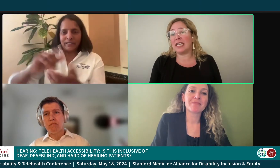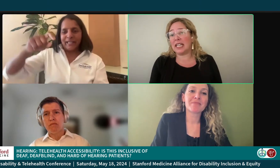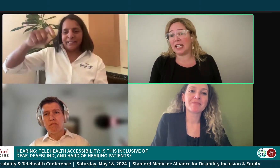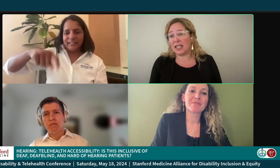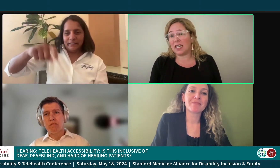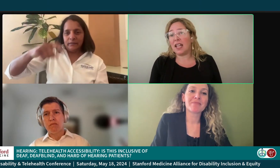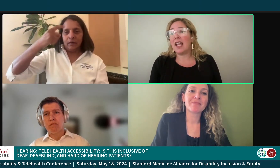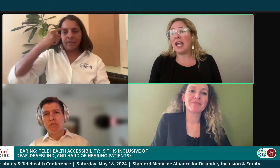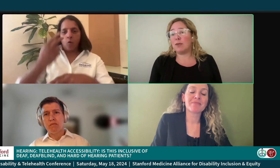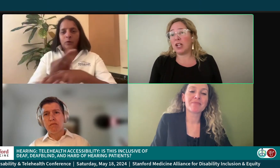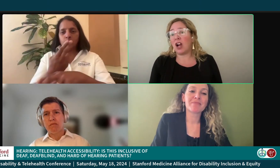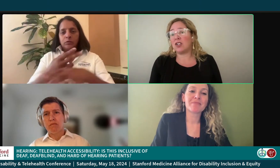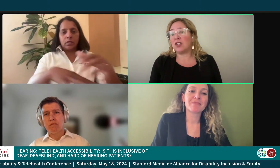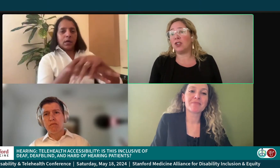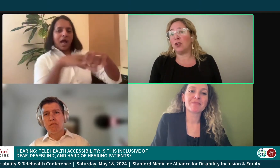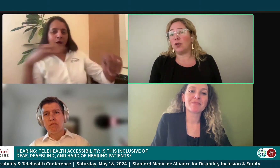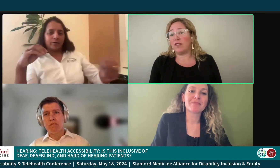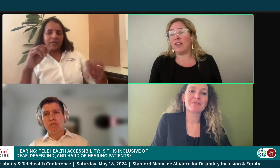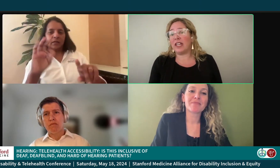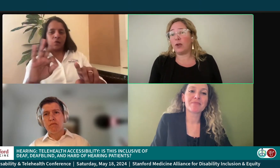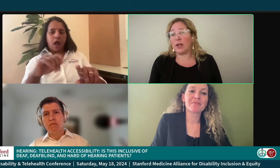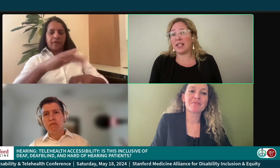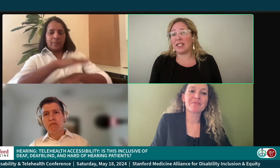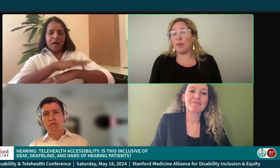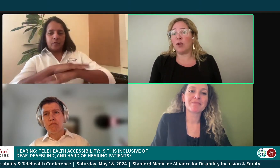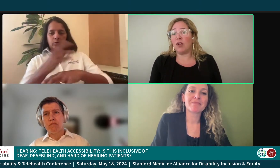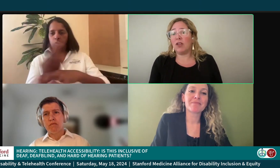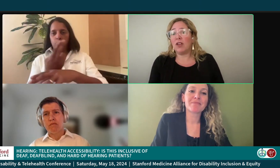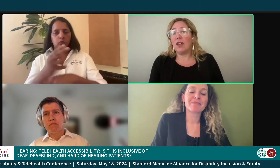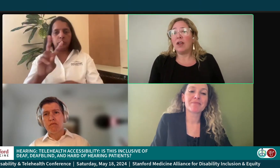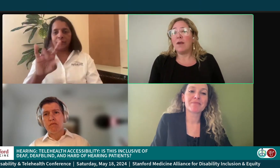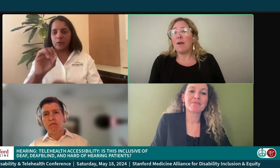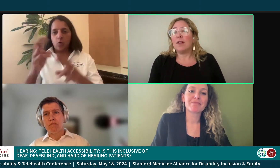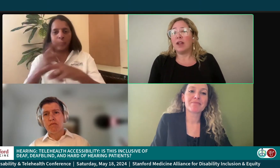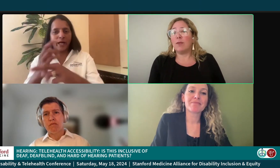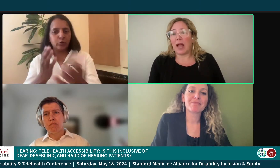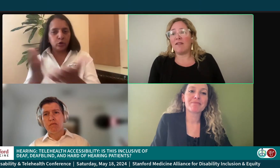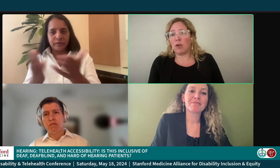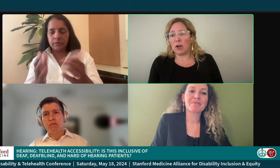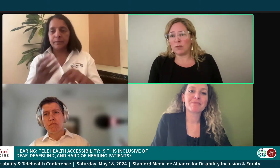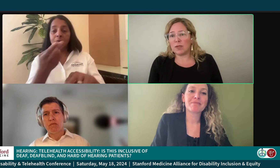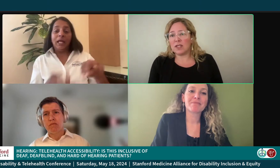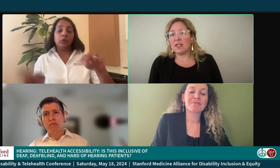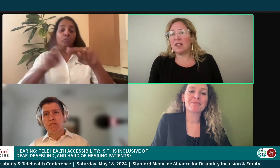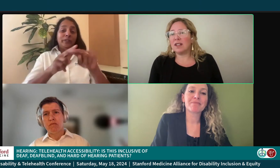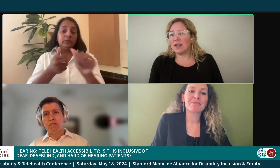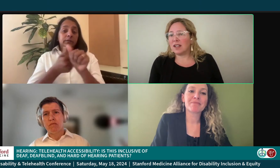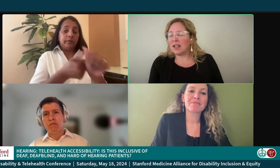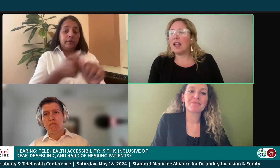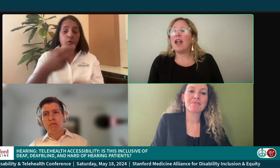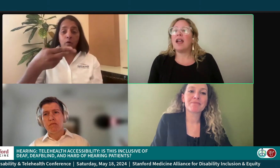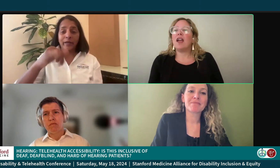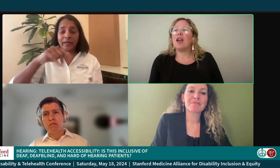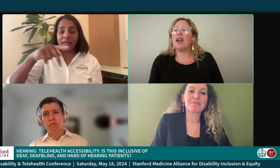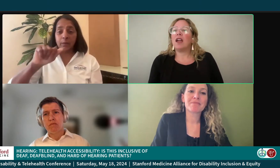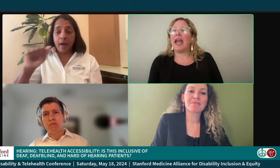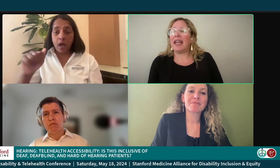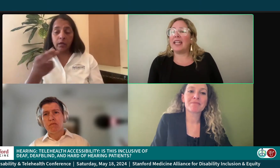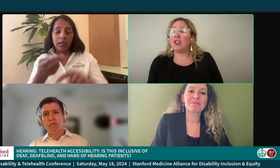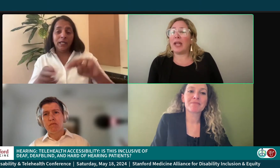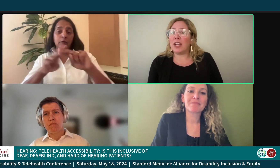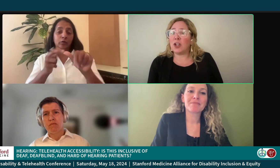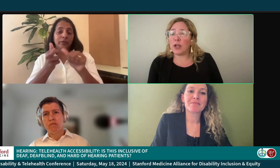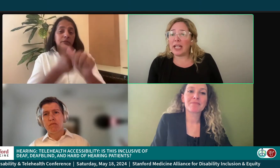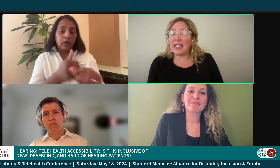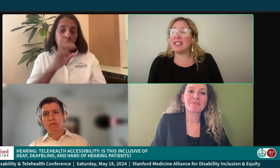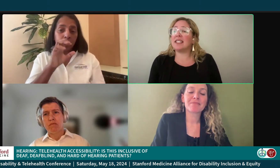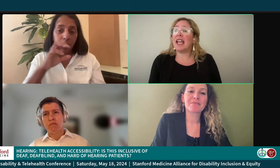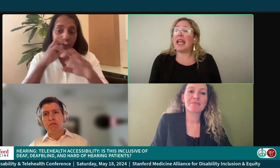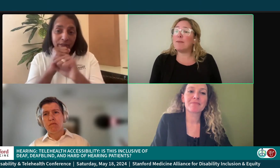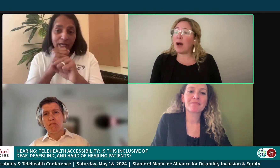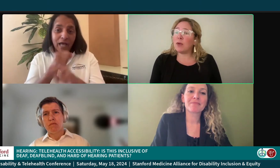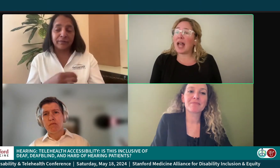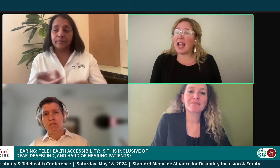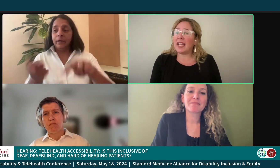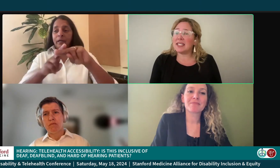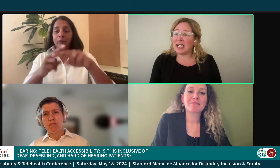they need in regards to the video accessible platforms. And to increase HIPAA reliance and